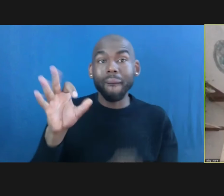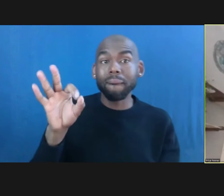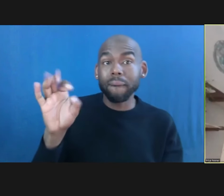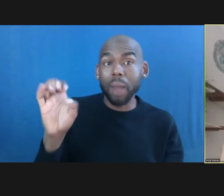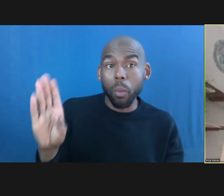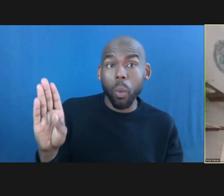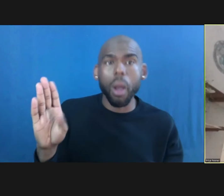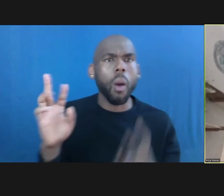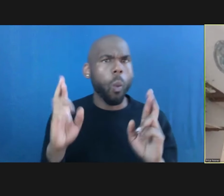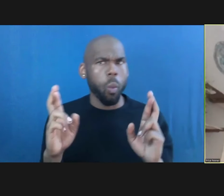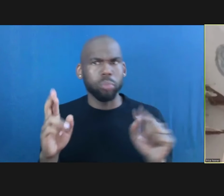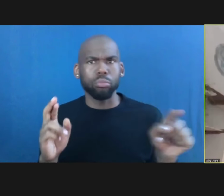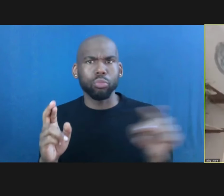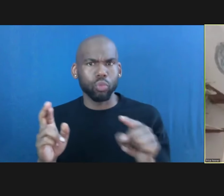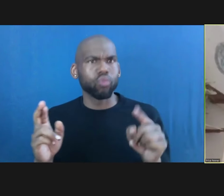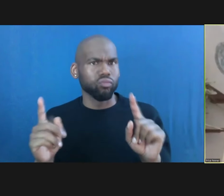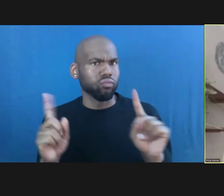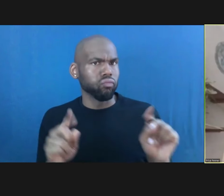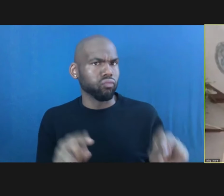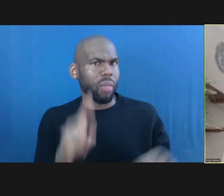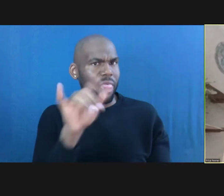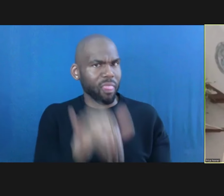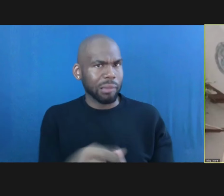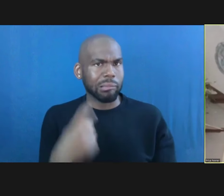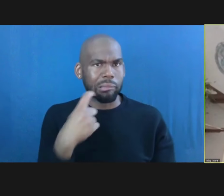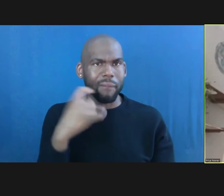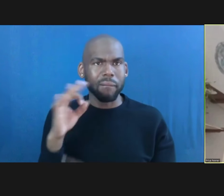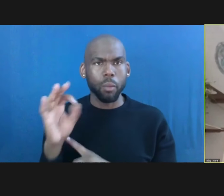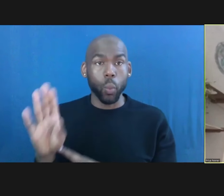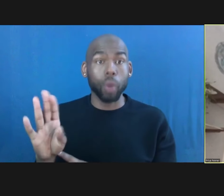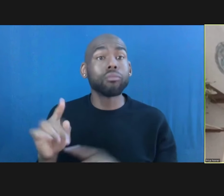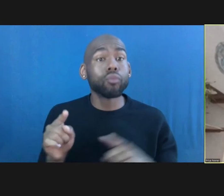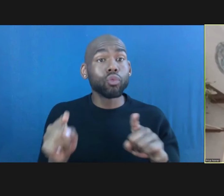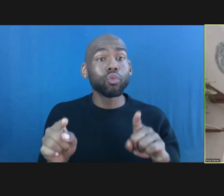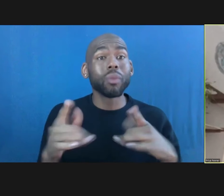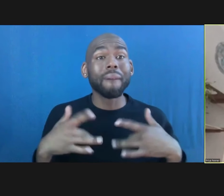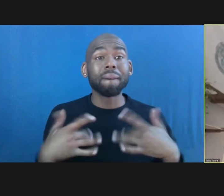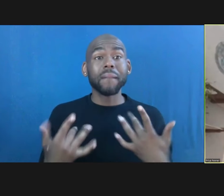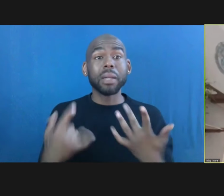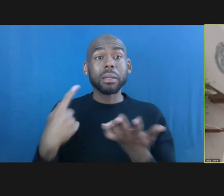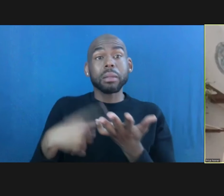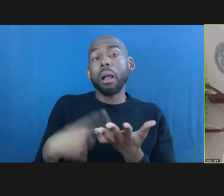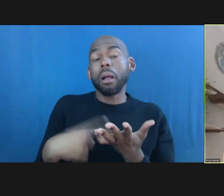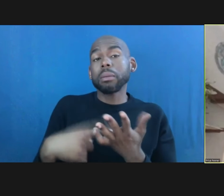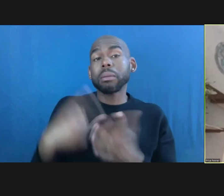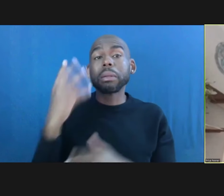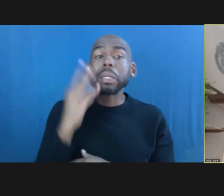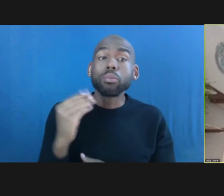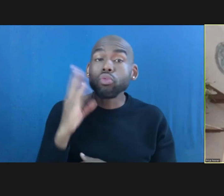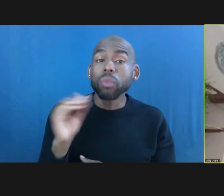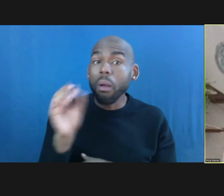you all were able to attend. During that event, we discussed the experiences of Black disabled